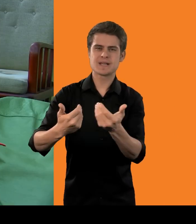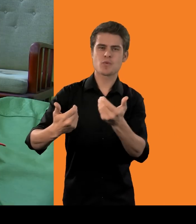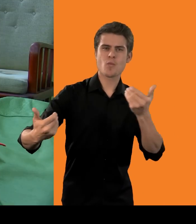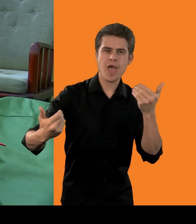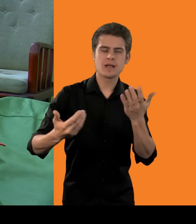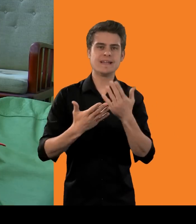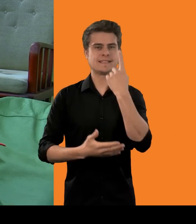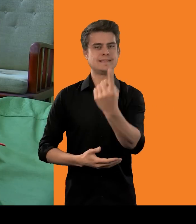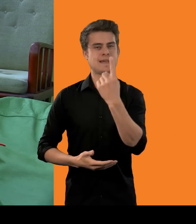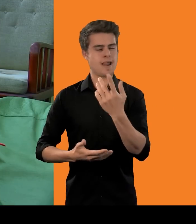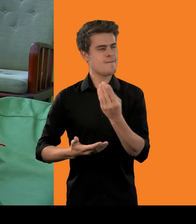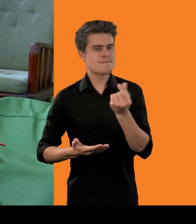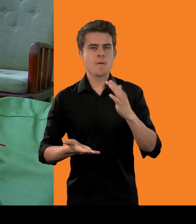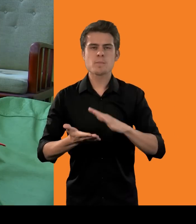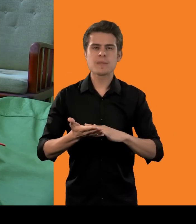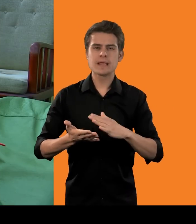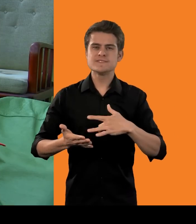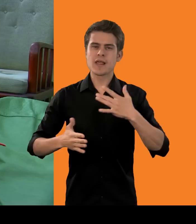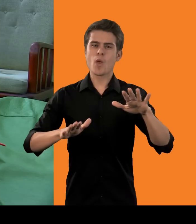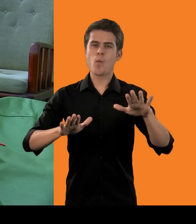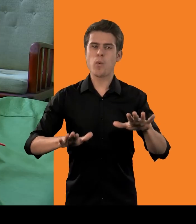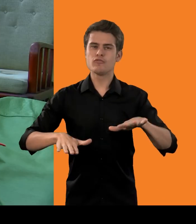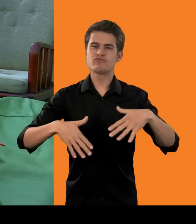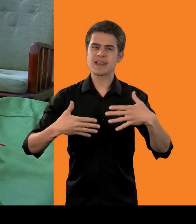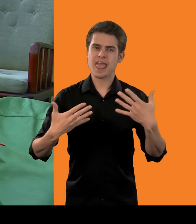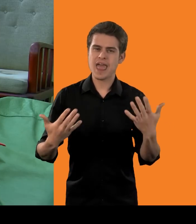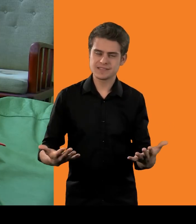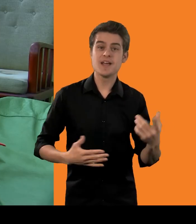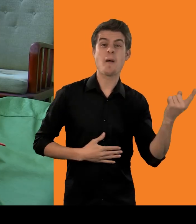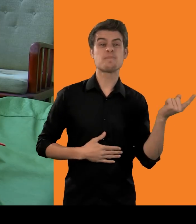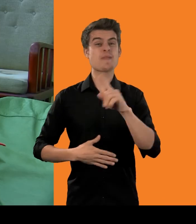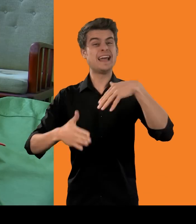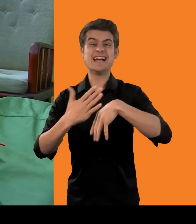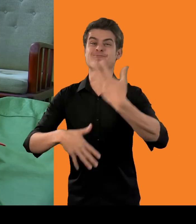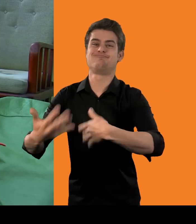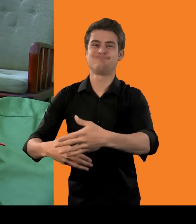and just give yourself a few minutes to relax, deep breath and try to go back in